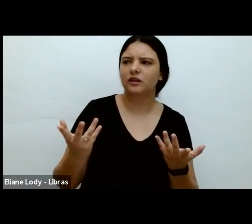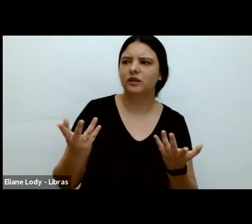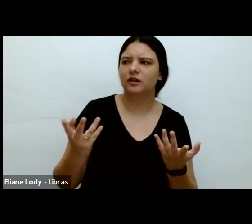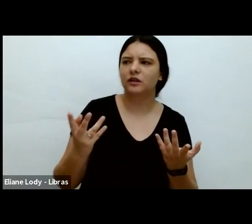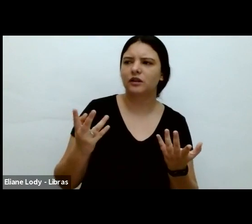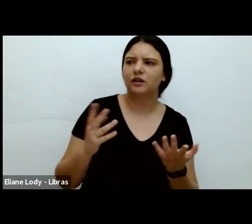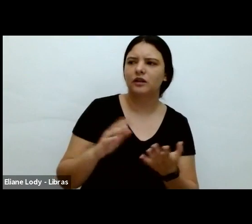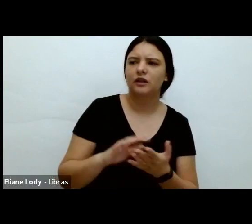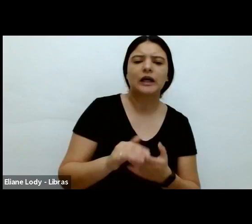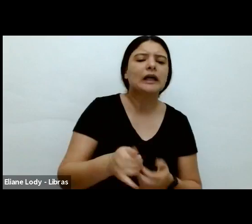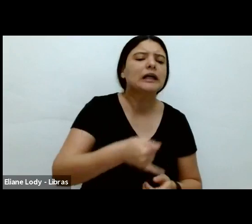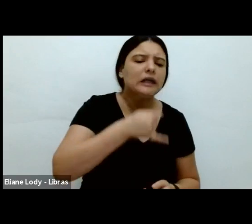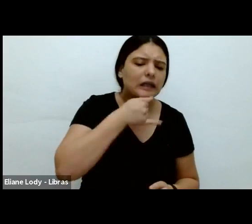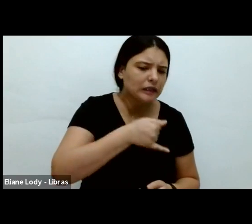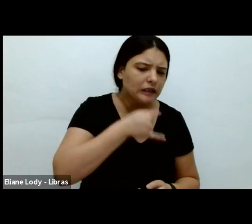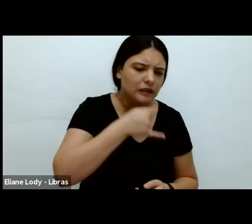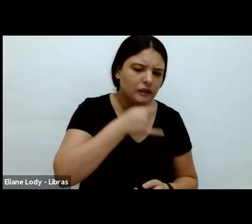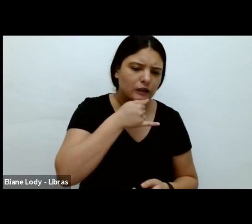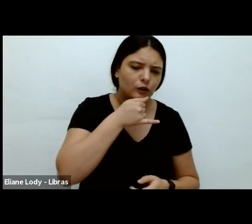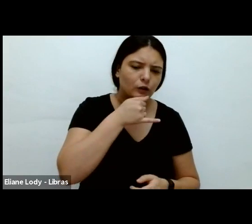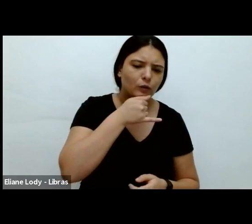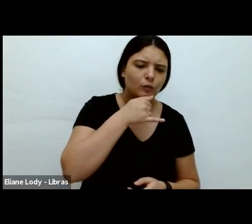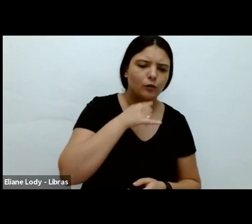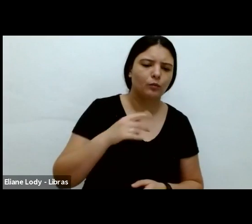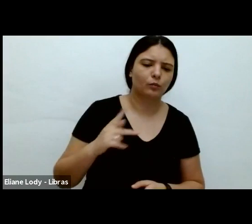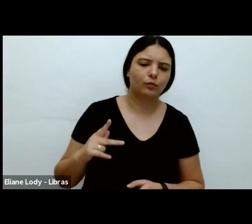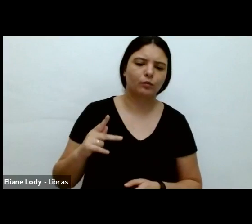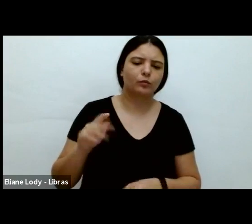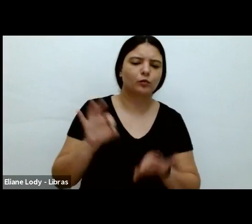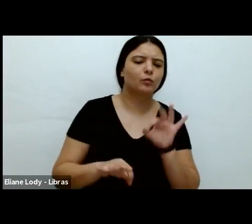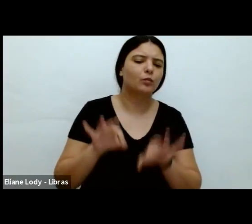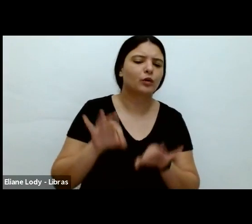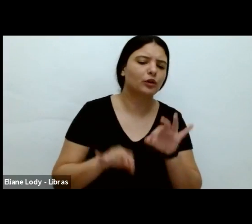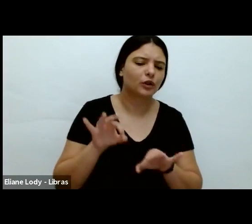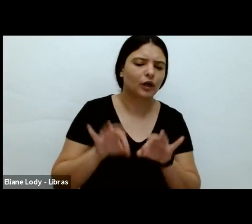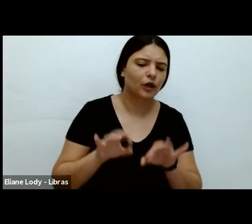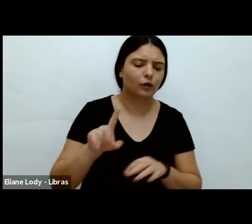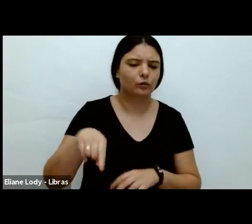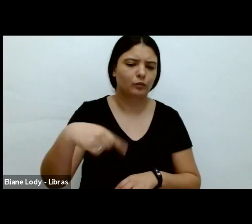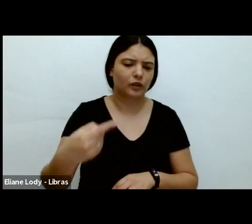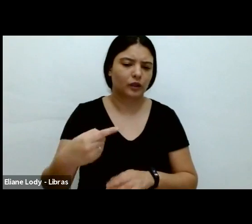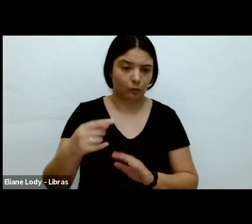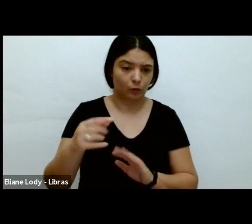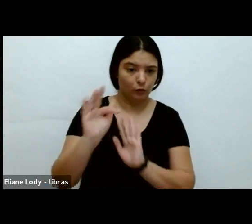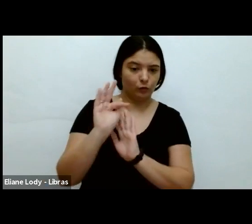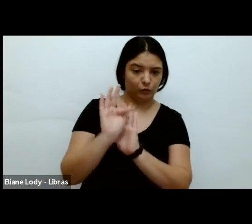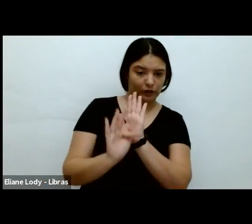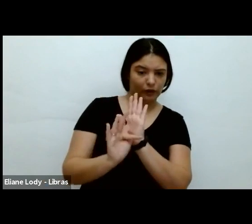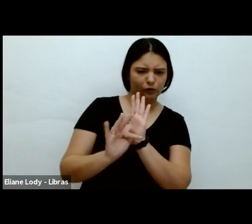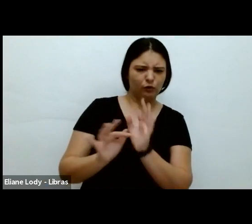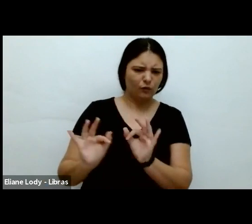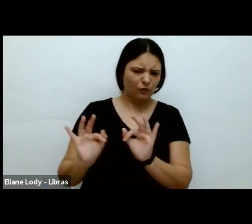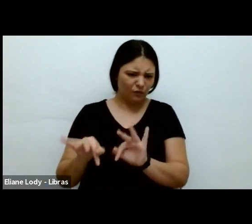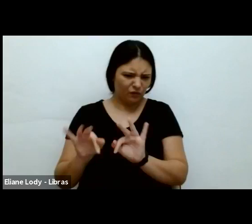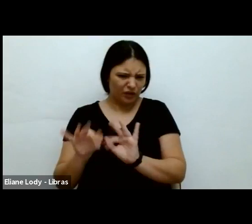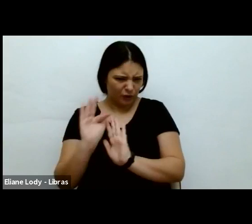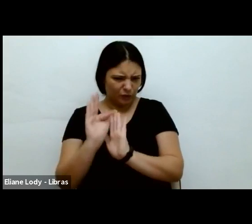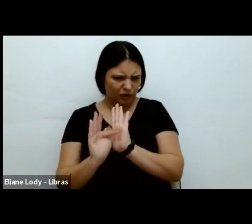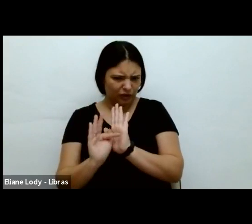give an example of give an example about the project, because in the end of their. faith you talk about. projects in.